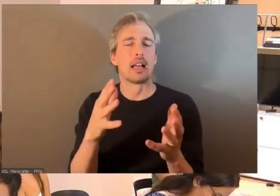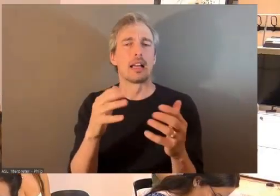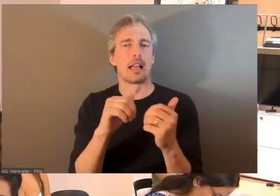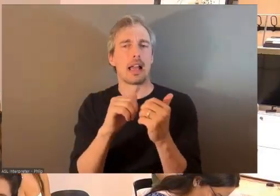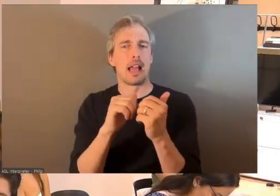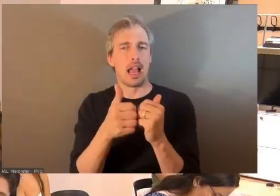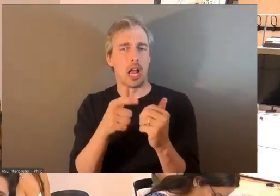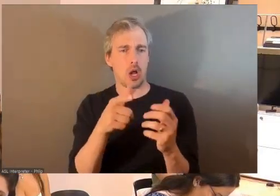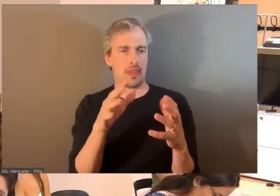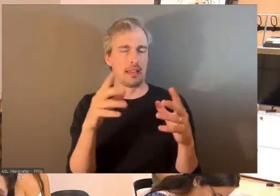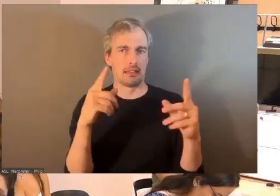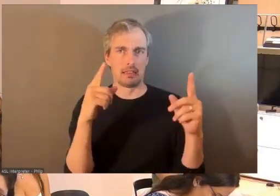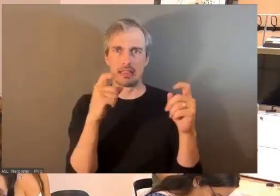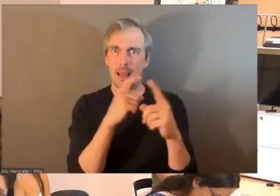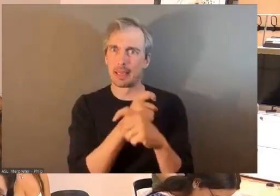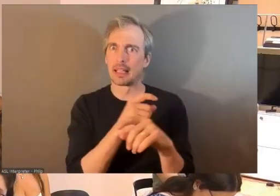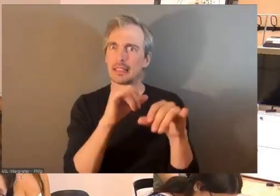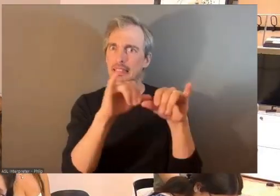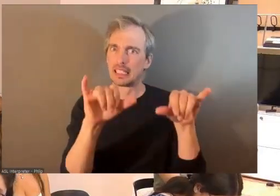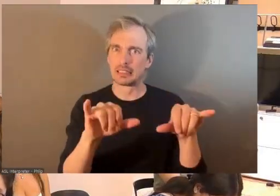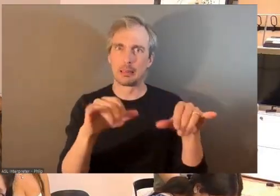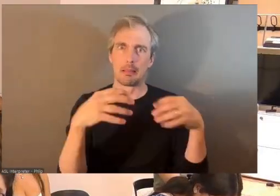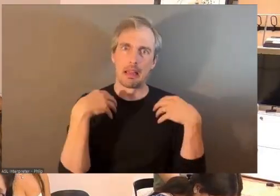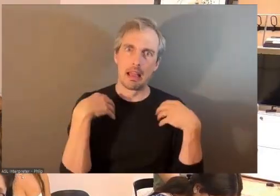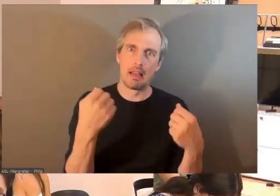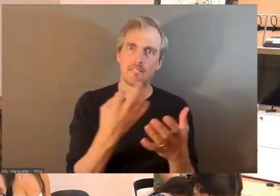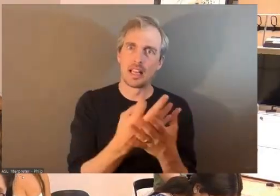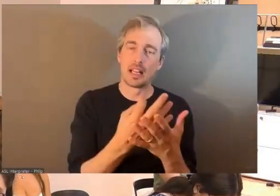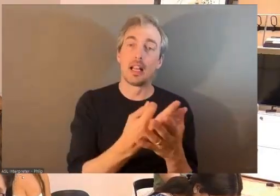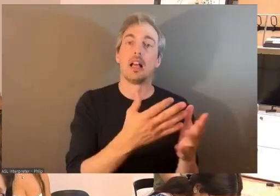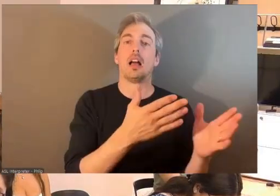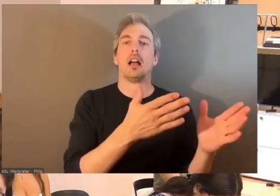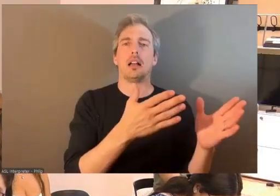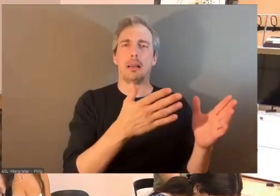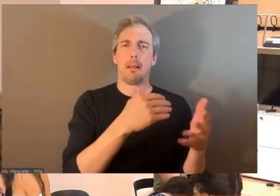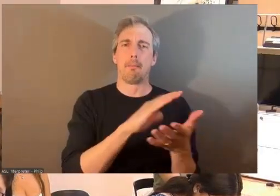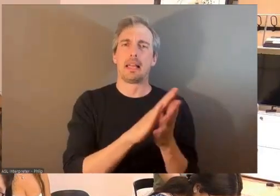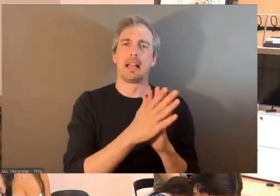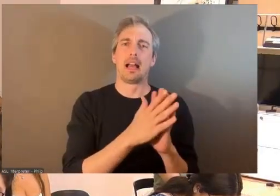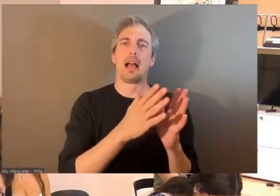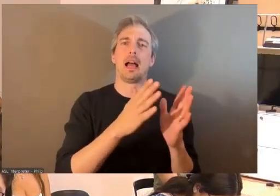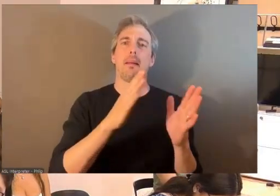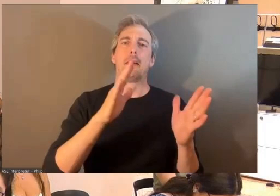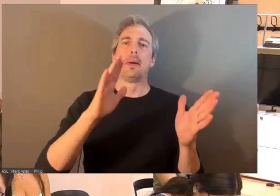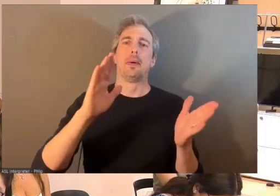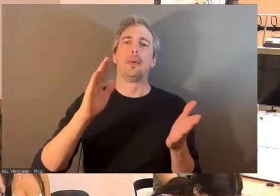Is it sort of just like... Giving them an info button to learn a definition of something?